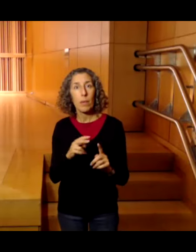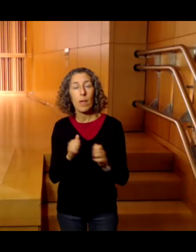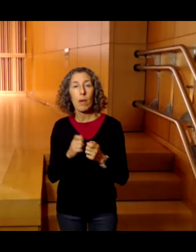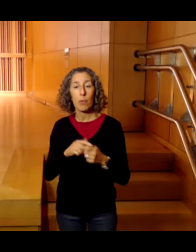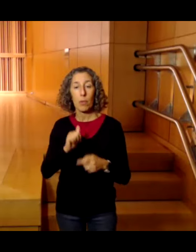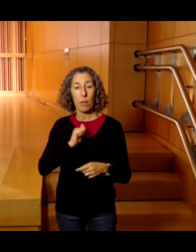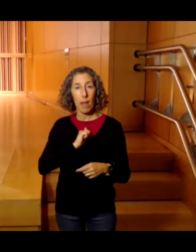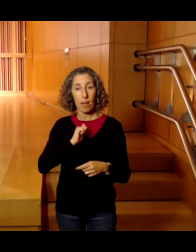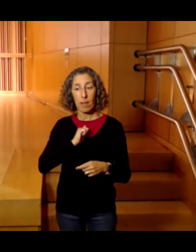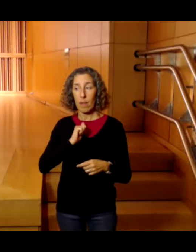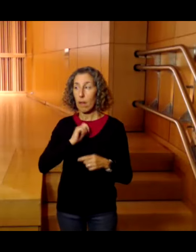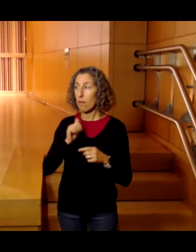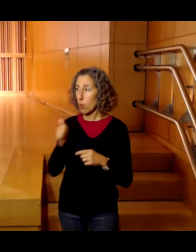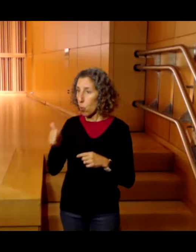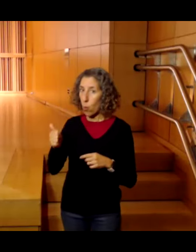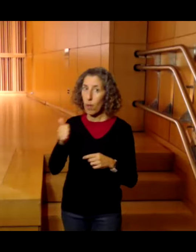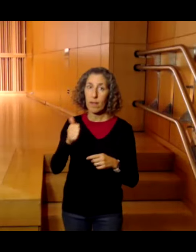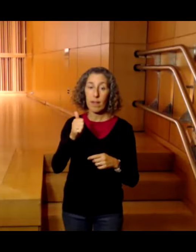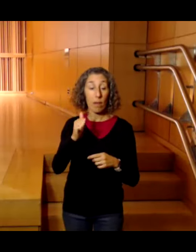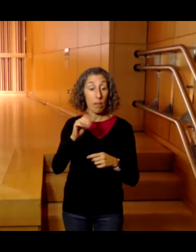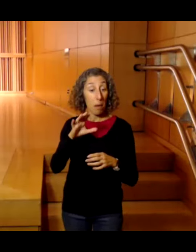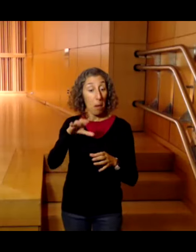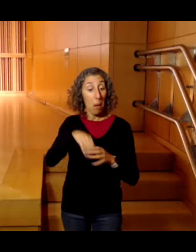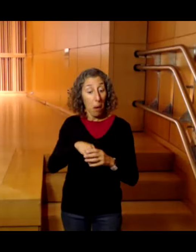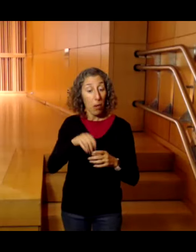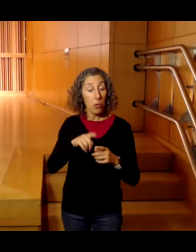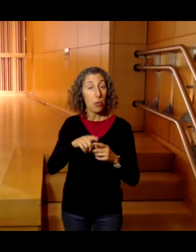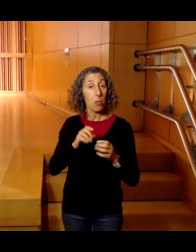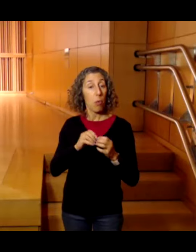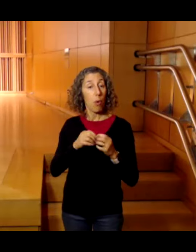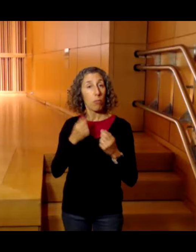And once, every day. passings, unquote. I'm nearing the end.